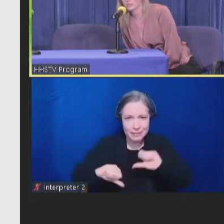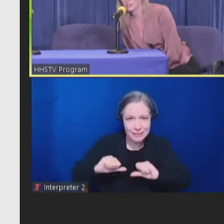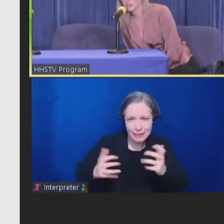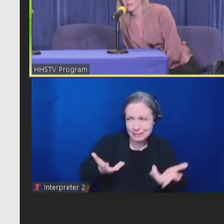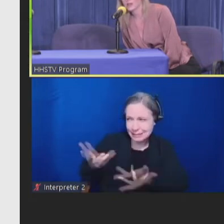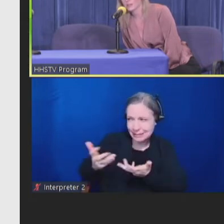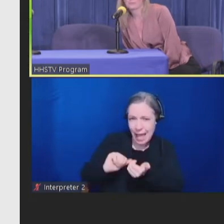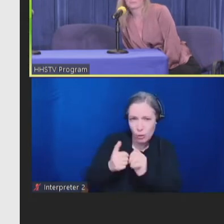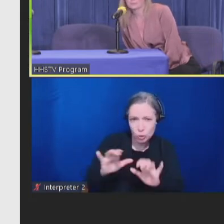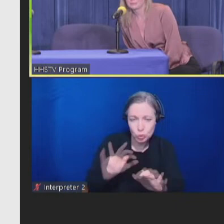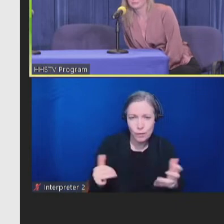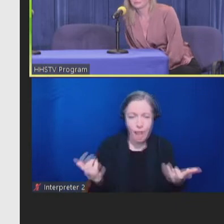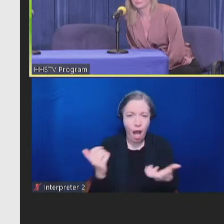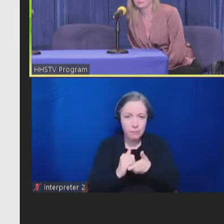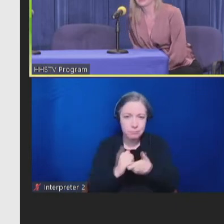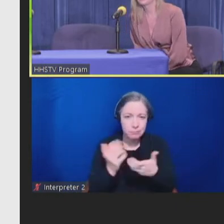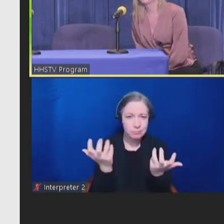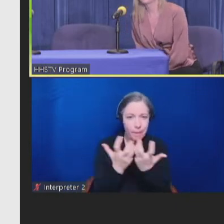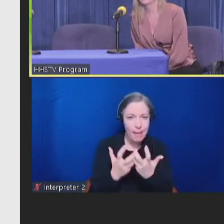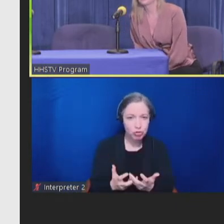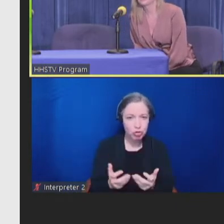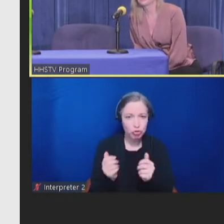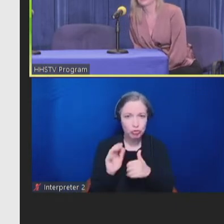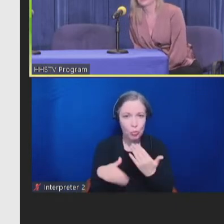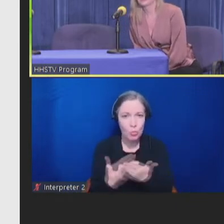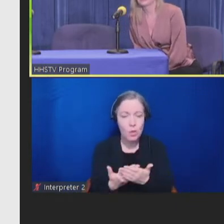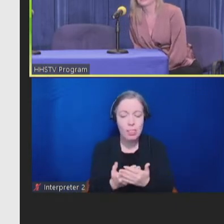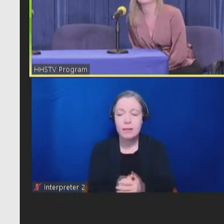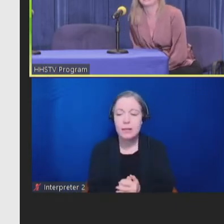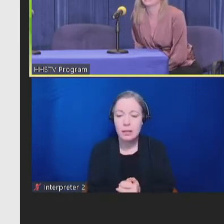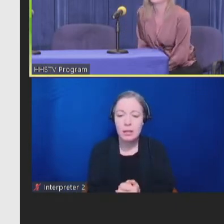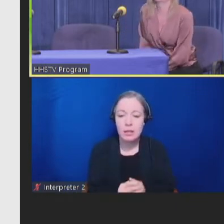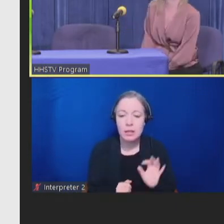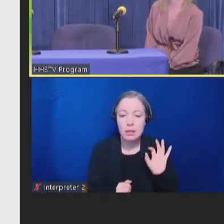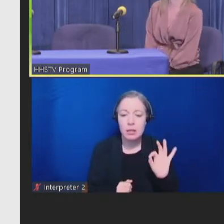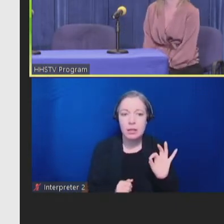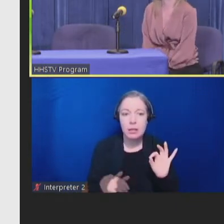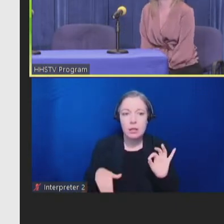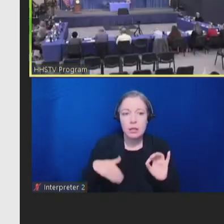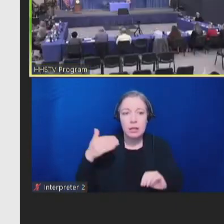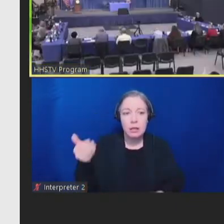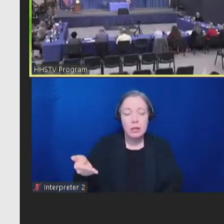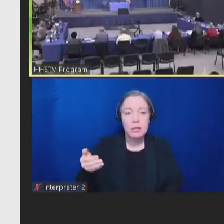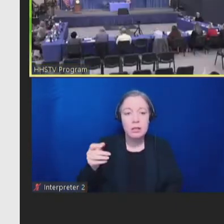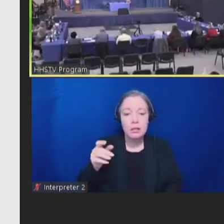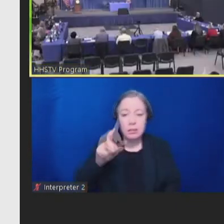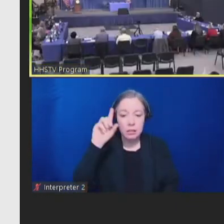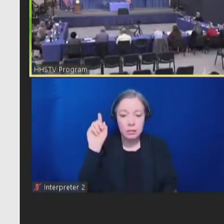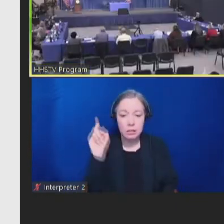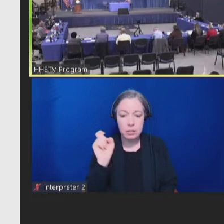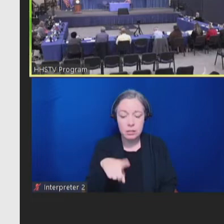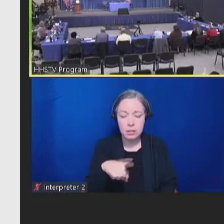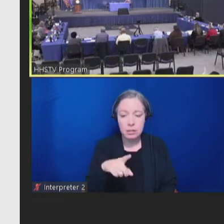Rob Schechter: Is your time for one more? Oh, I was wondering, for Denise Octavia Smith,